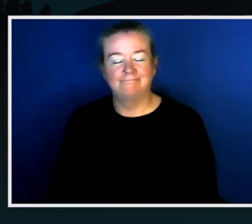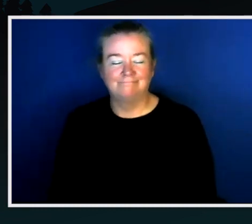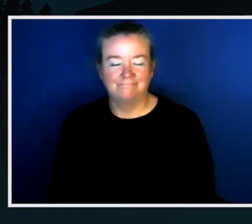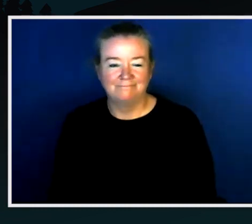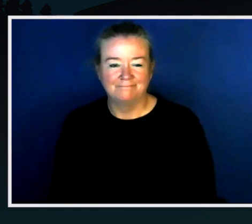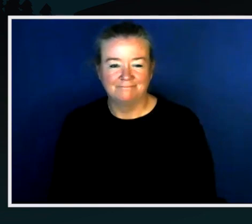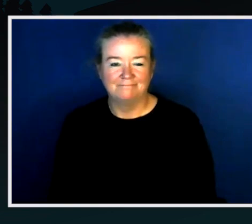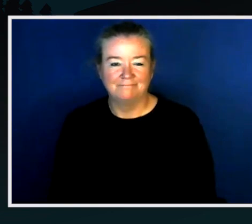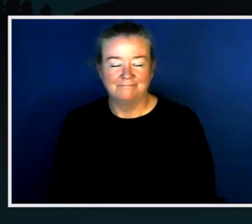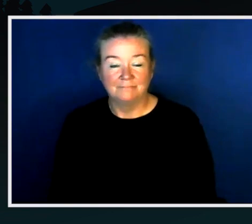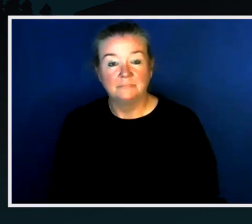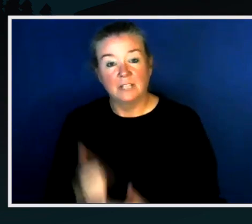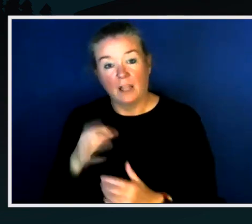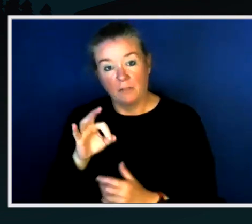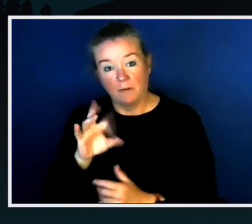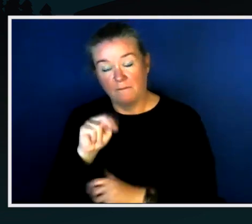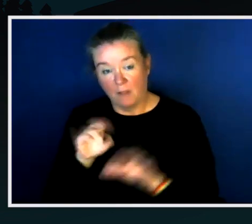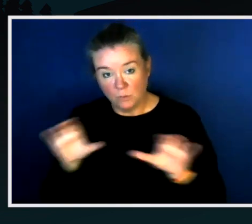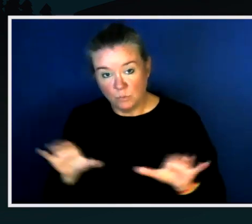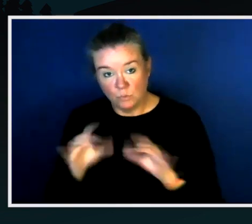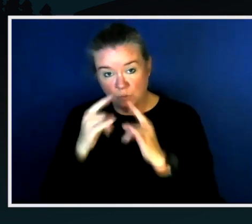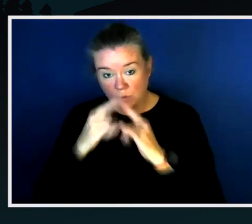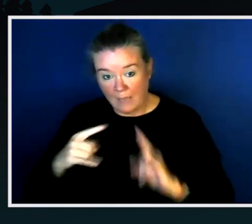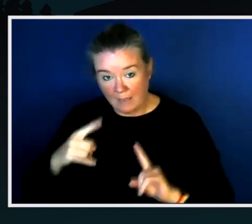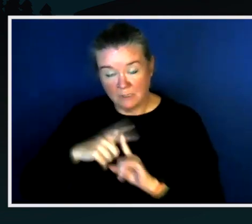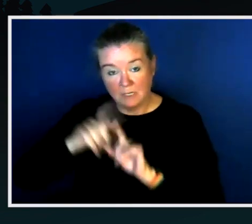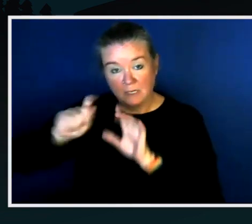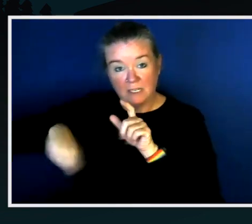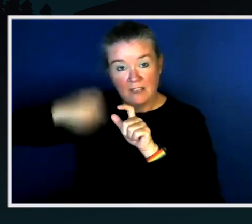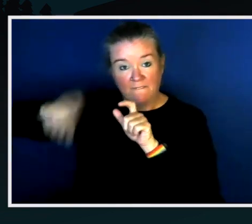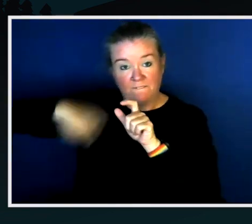NARRATOR >> Another fun activity at Camp T is fishing. Jill attaches a lure